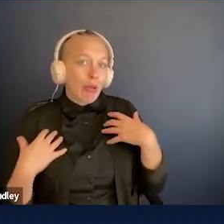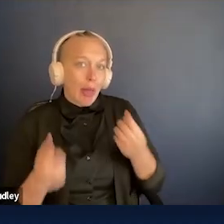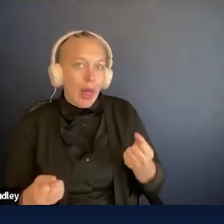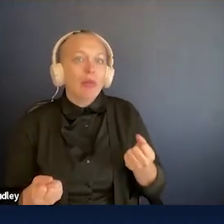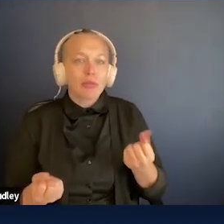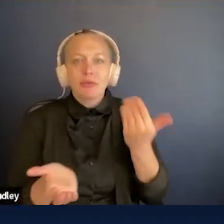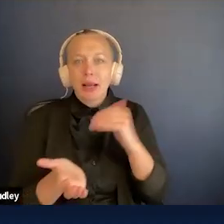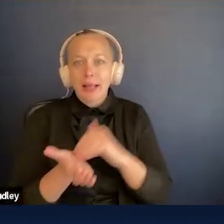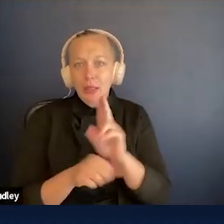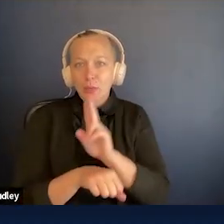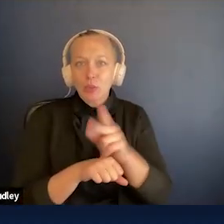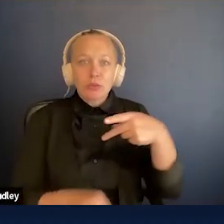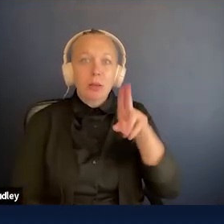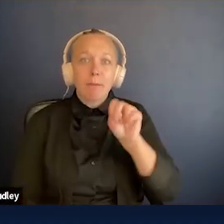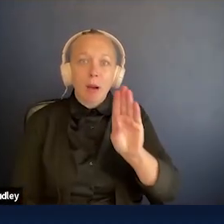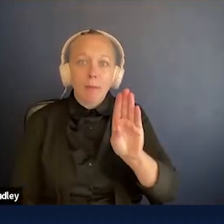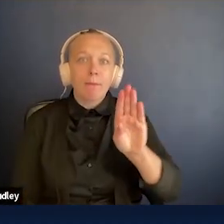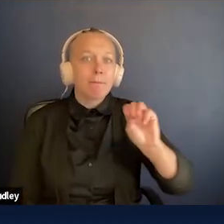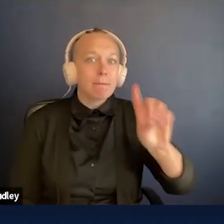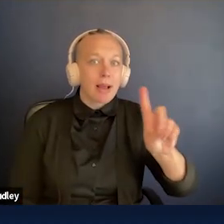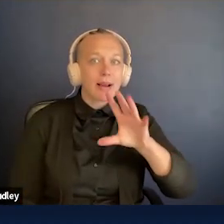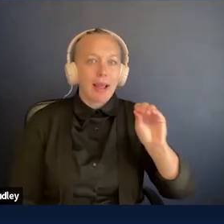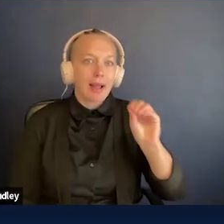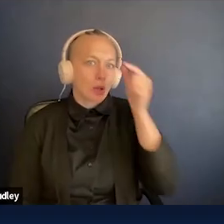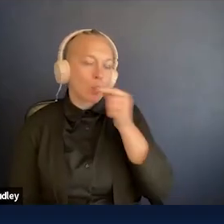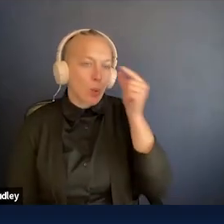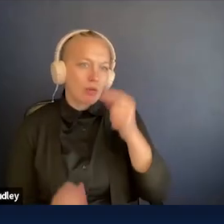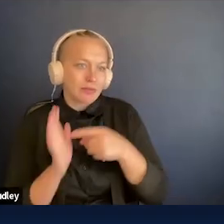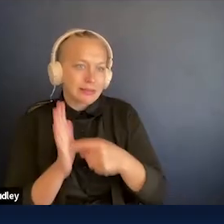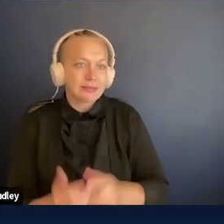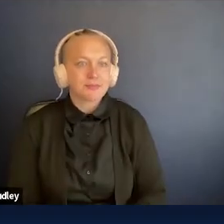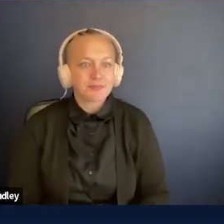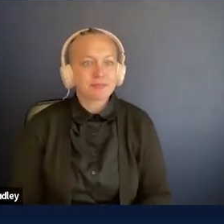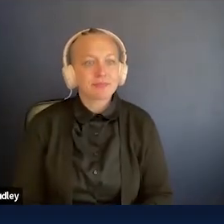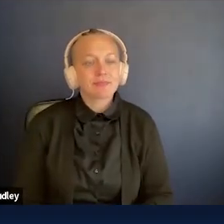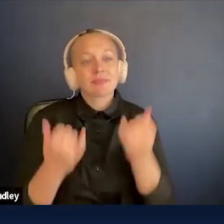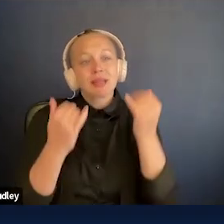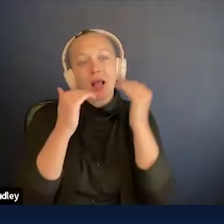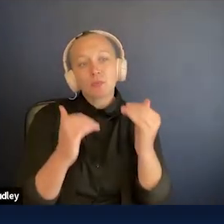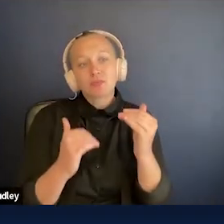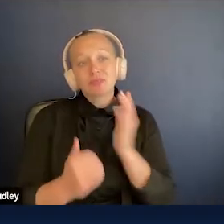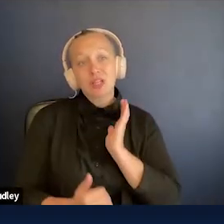google scholar, for instance. For screening methodology, the inclusion criteria was, um.